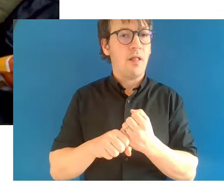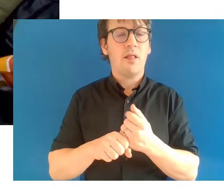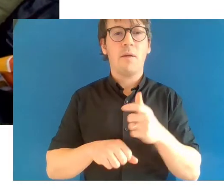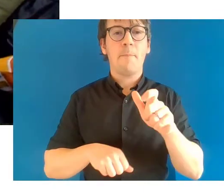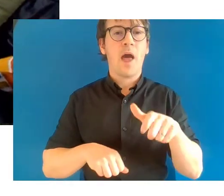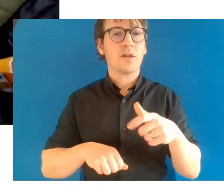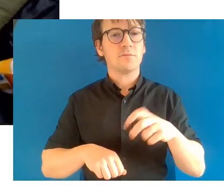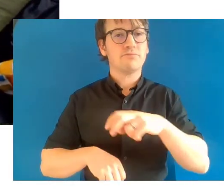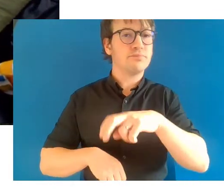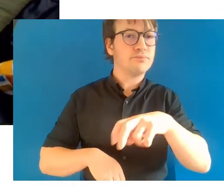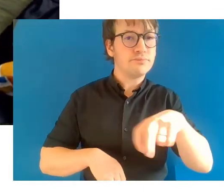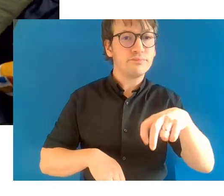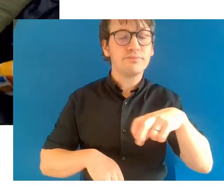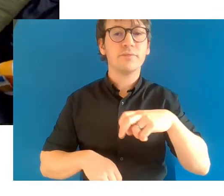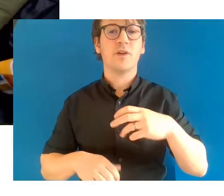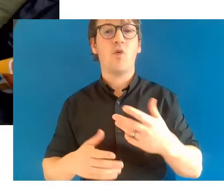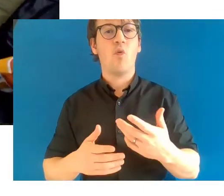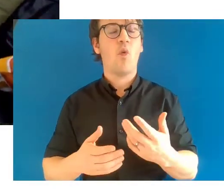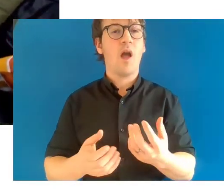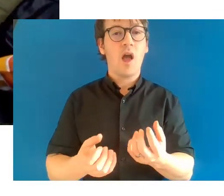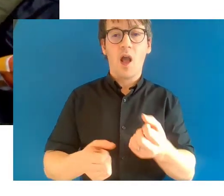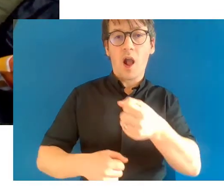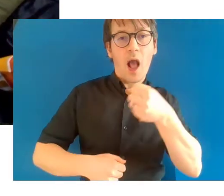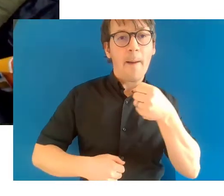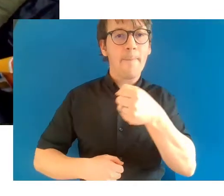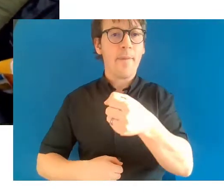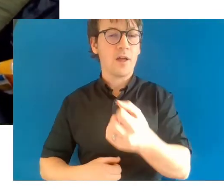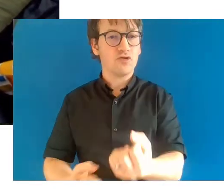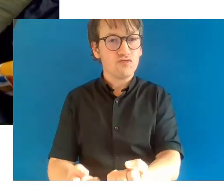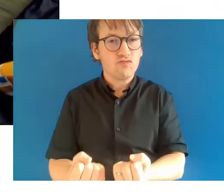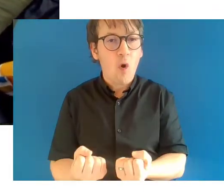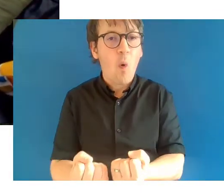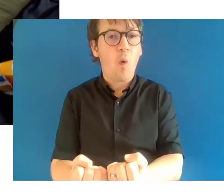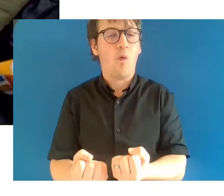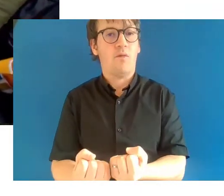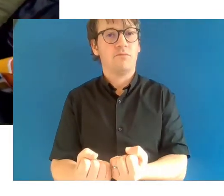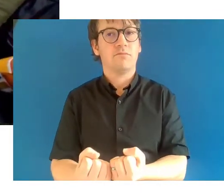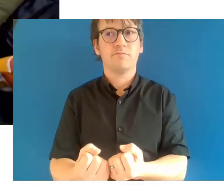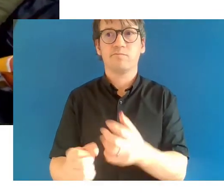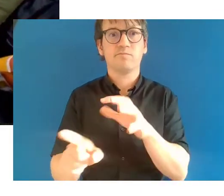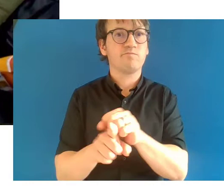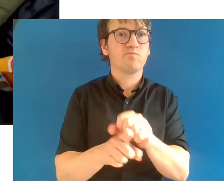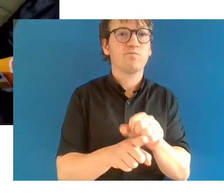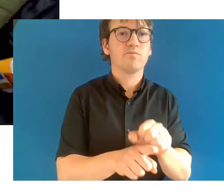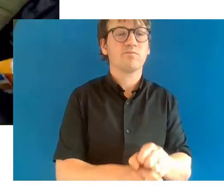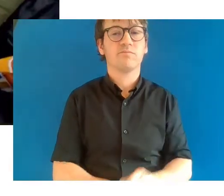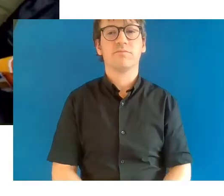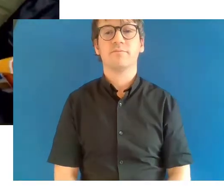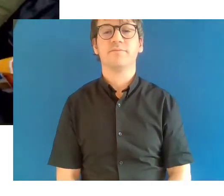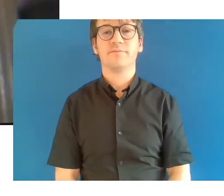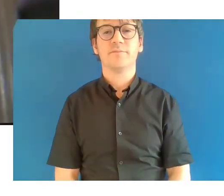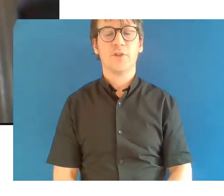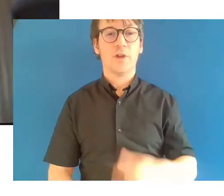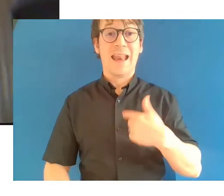around in the room or opening and closing the drawers or cupboards. So I'm going to zoom in now.